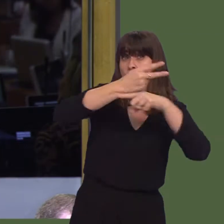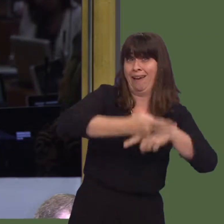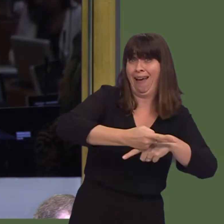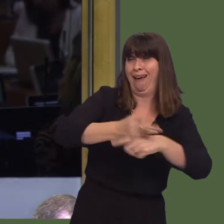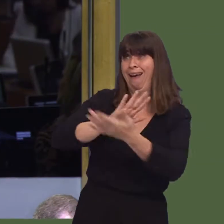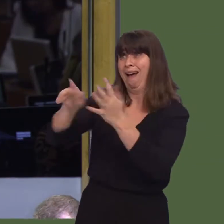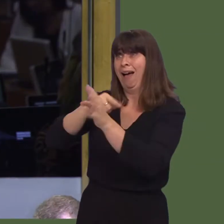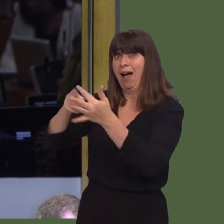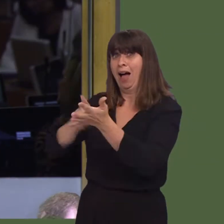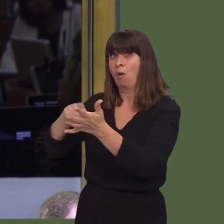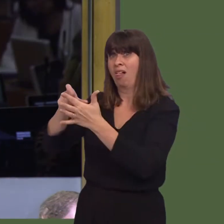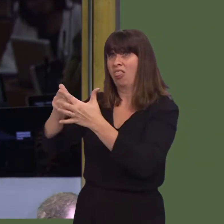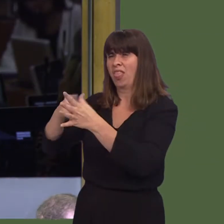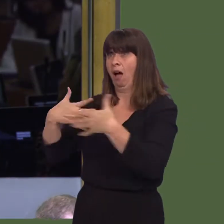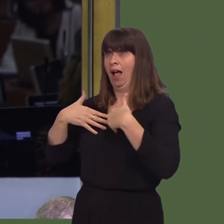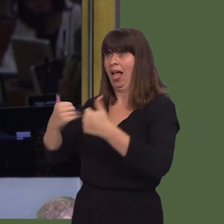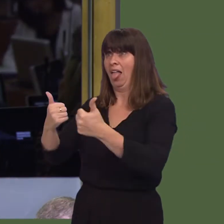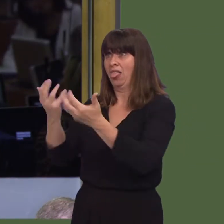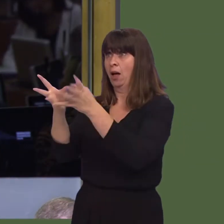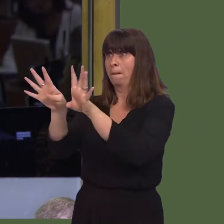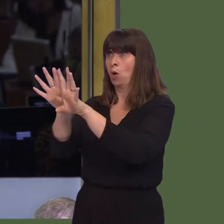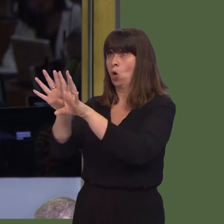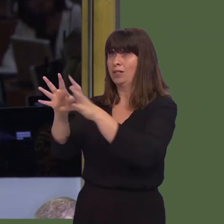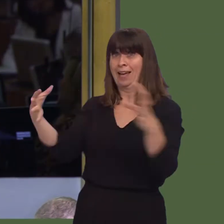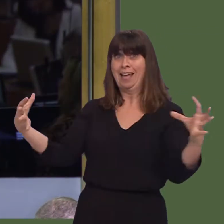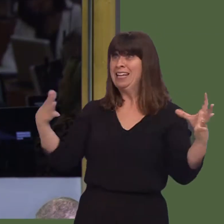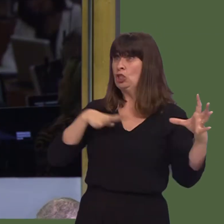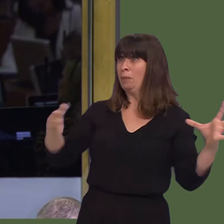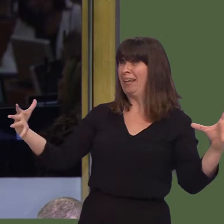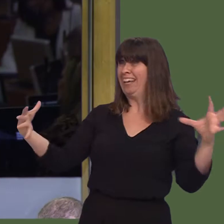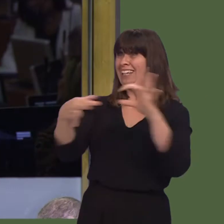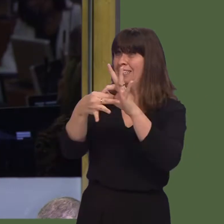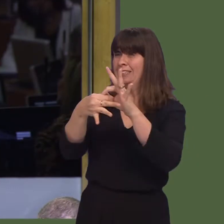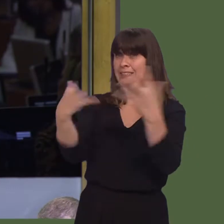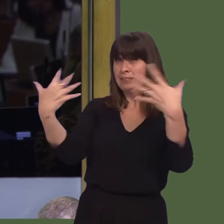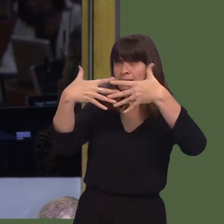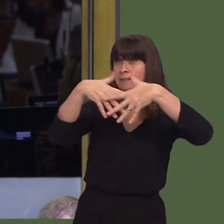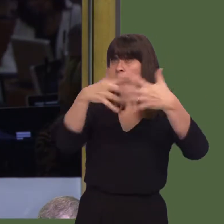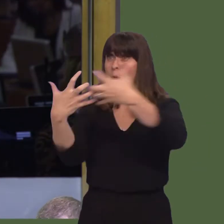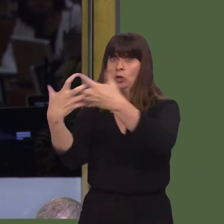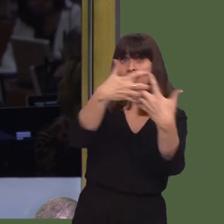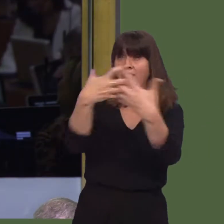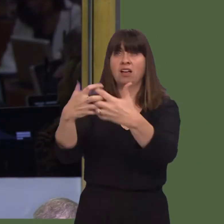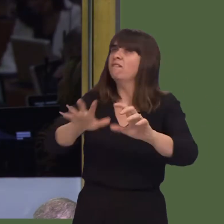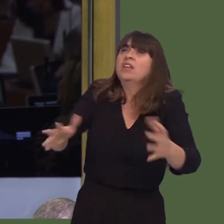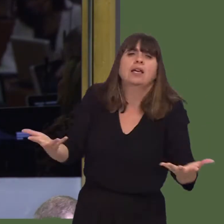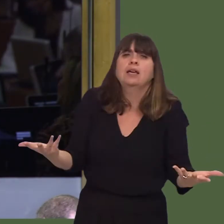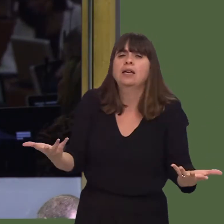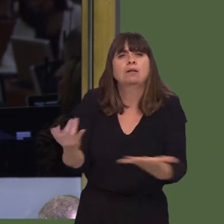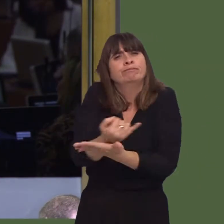There is real concern, I'm sure you'll acknowledge, in the west about the capacity of that health board to deliver on this ambitious agenda.